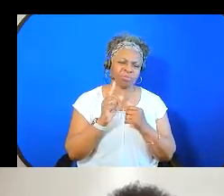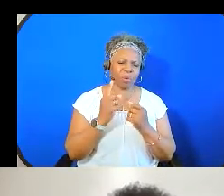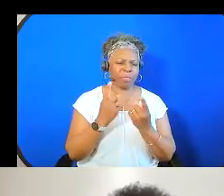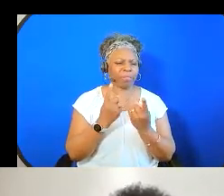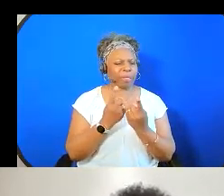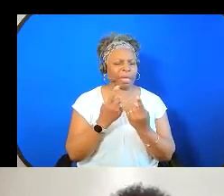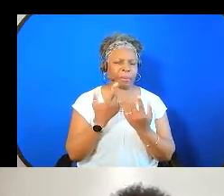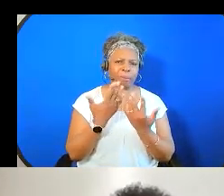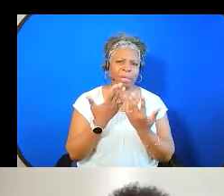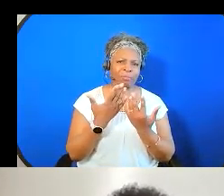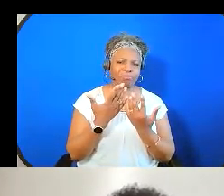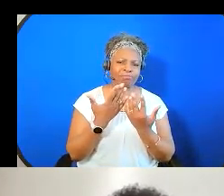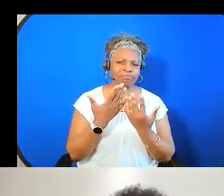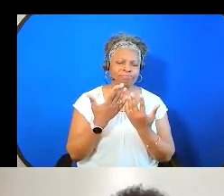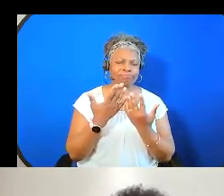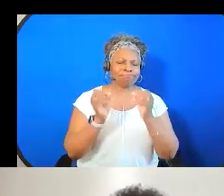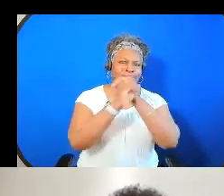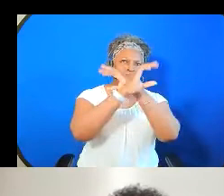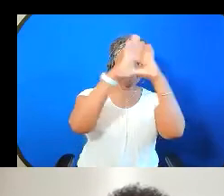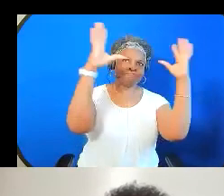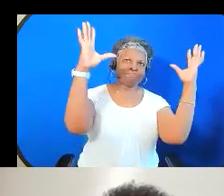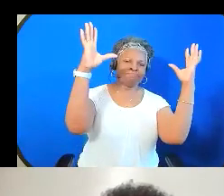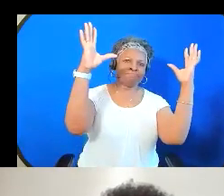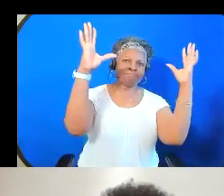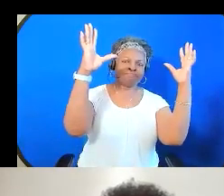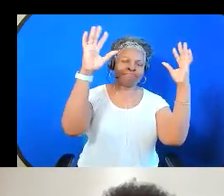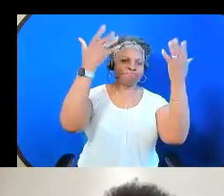it's one of the things that are drilled, you know, is sort of giving me power to continue working